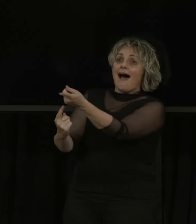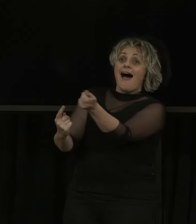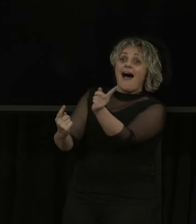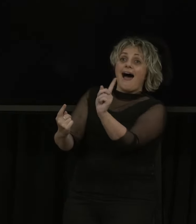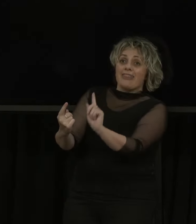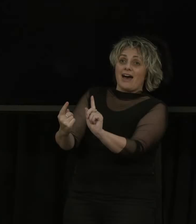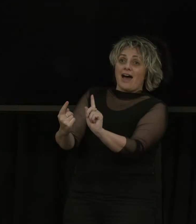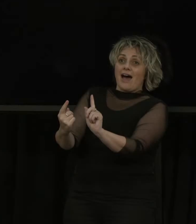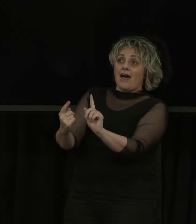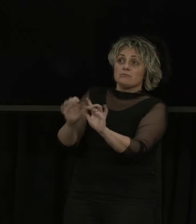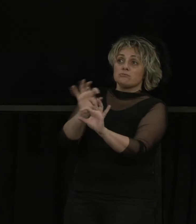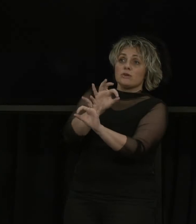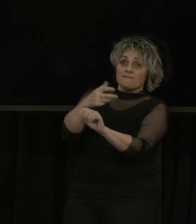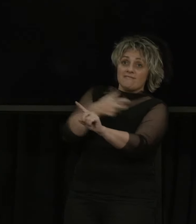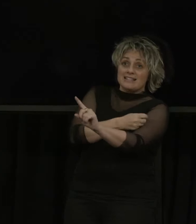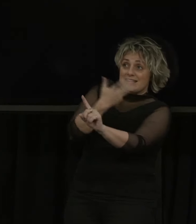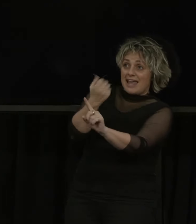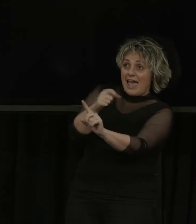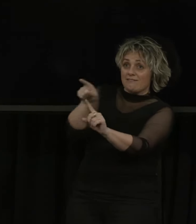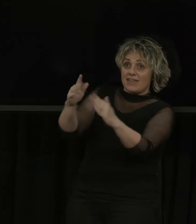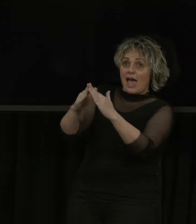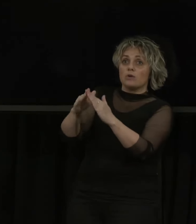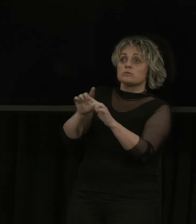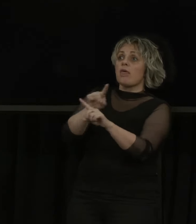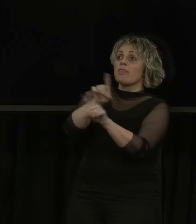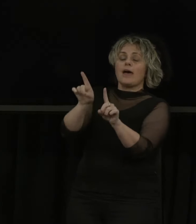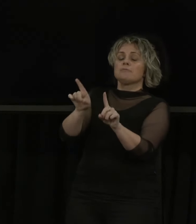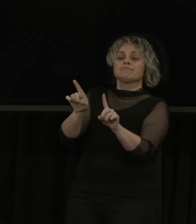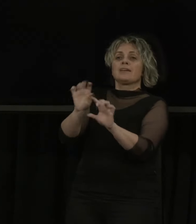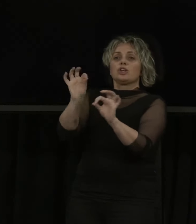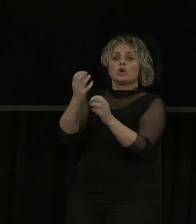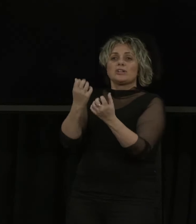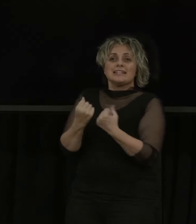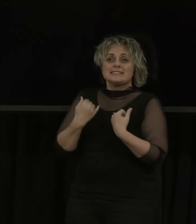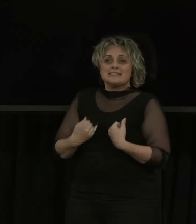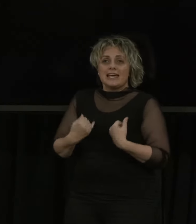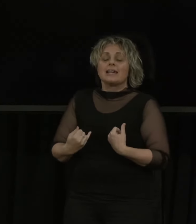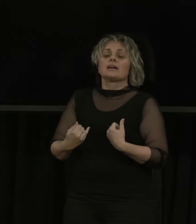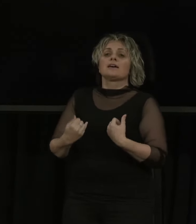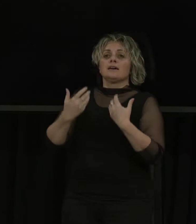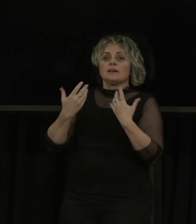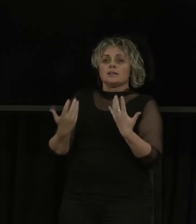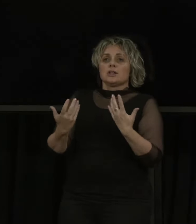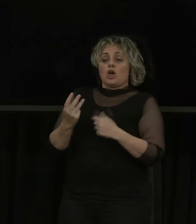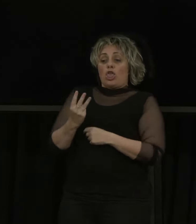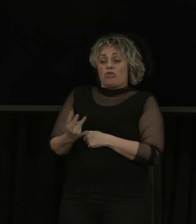We had an individual who was unvaccinated in their househol,